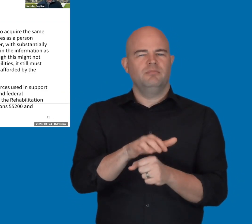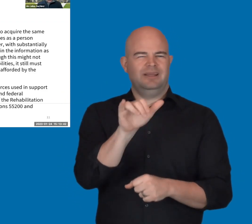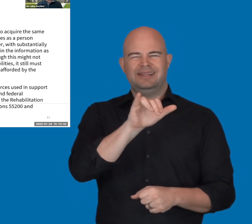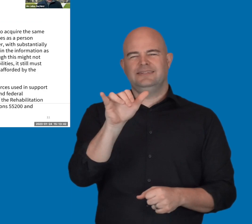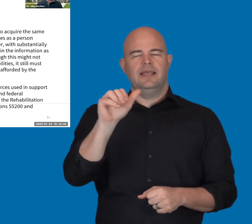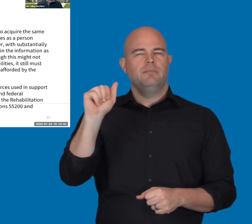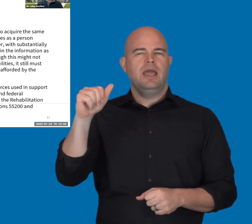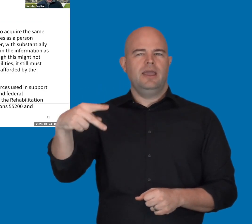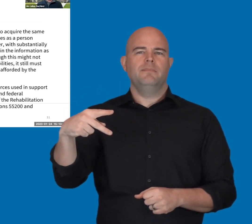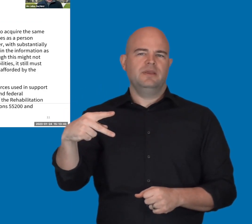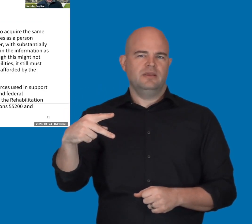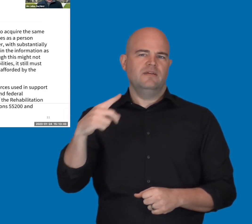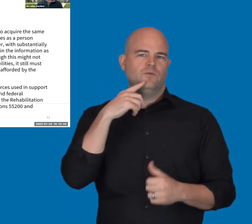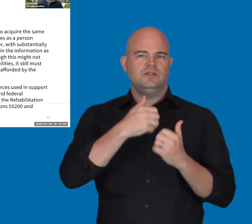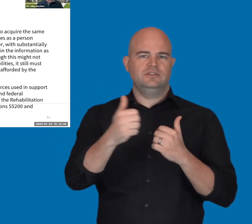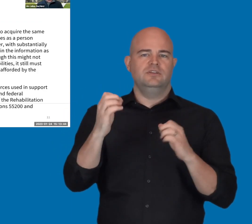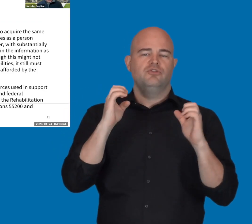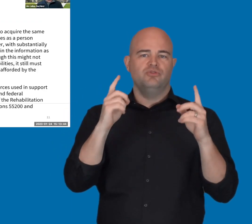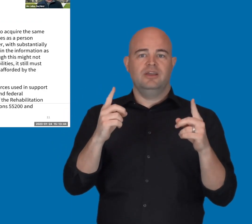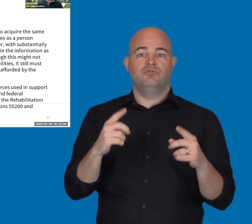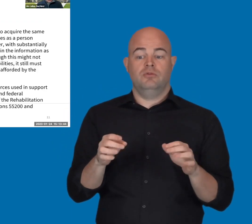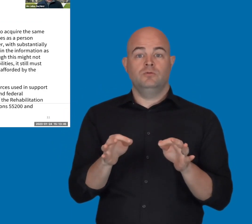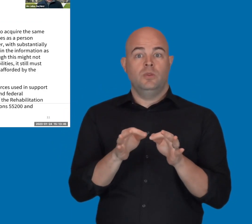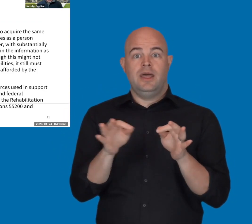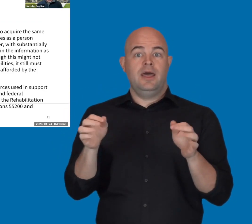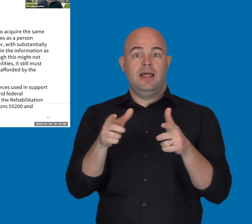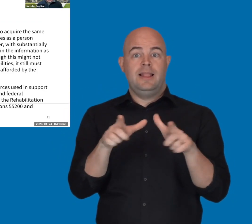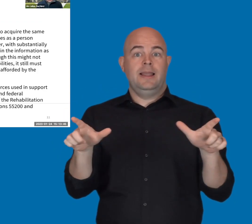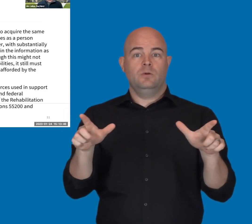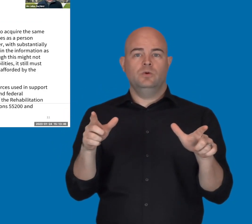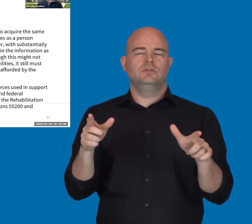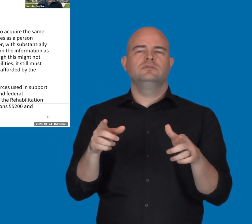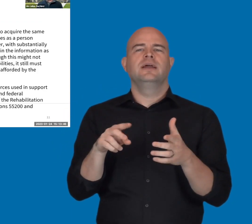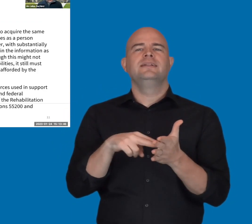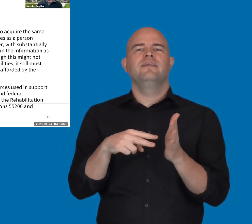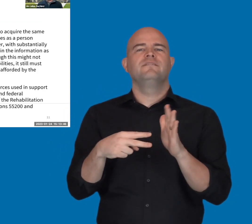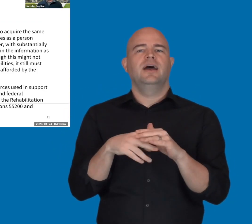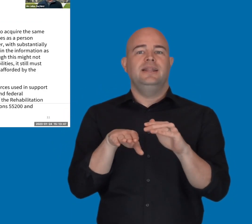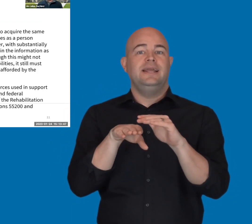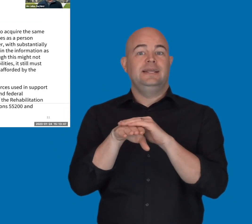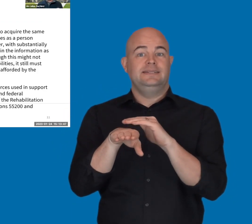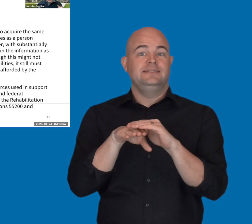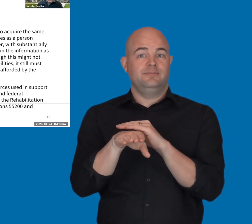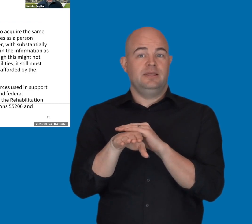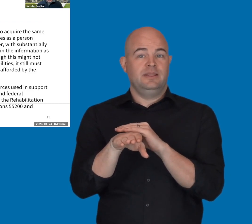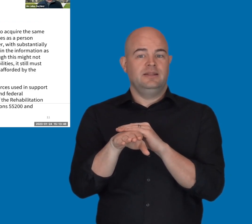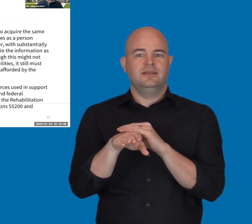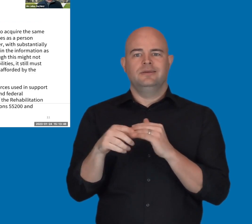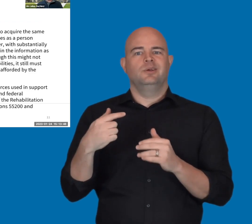for offering the distance education that we need to make sure that other elements of that course outline